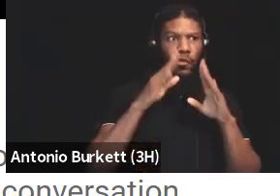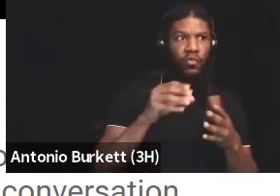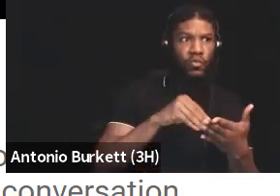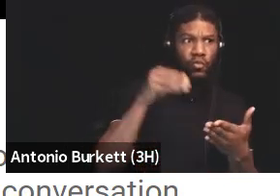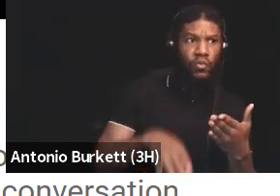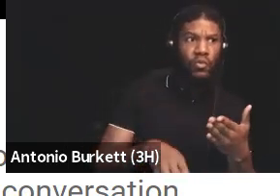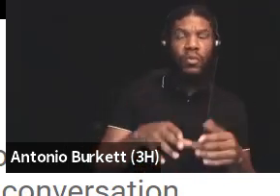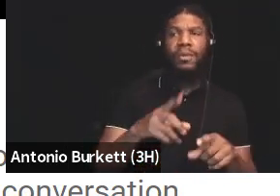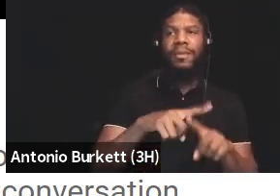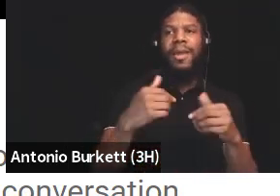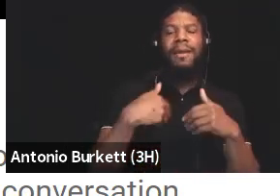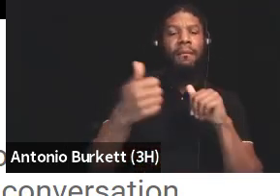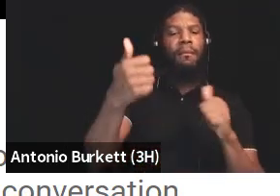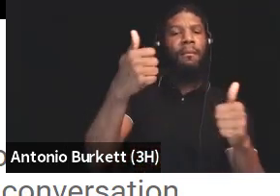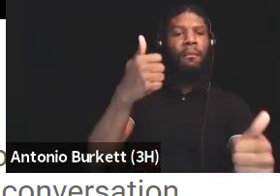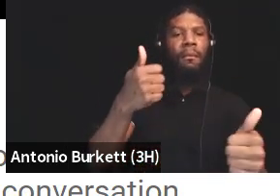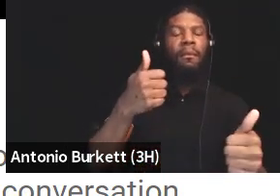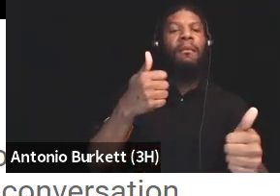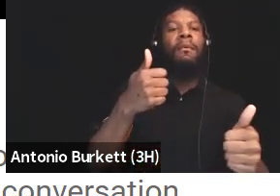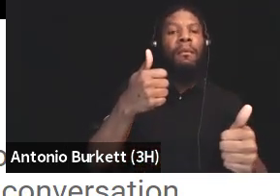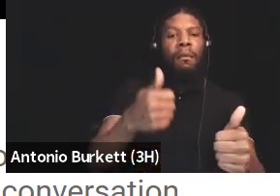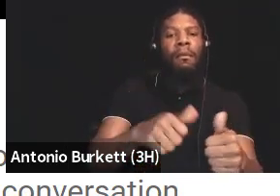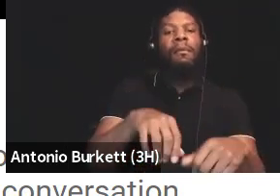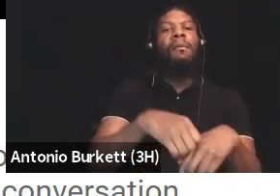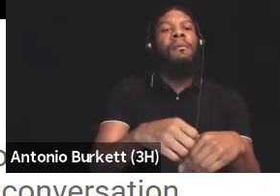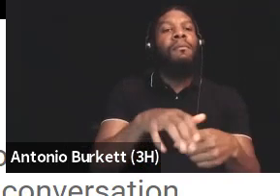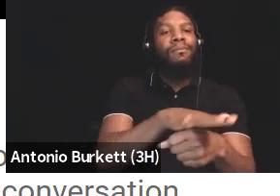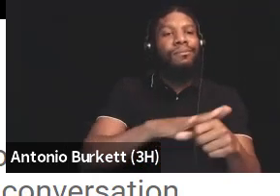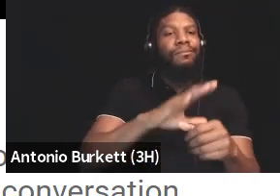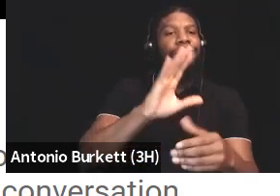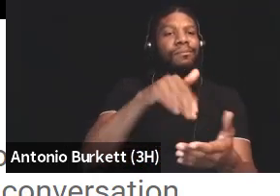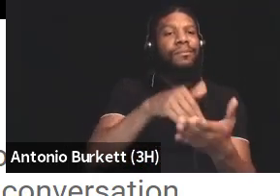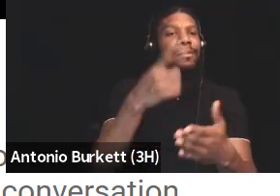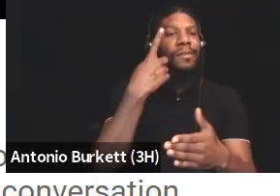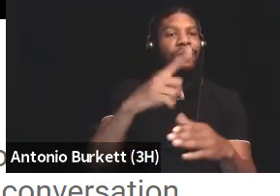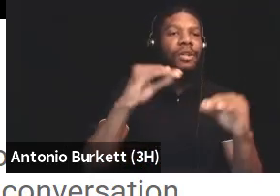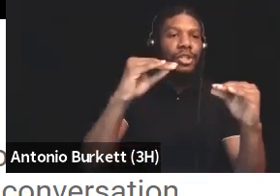like for instructors and professors and-- [Steve] I would reach out to the center